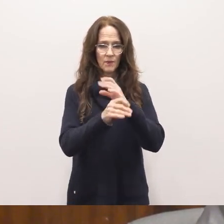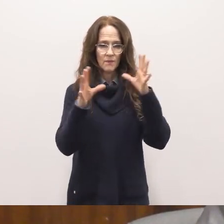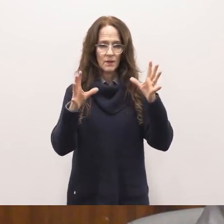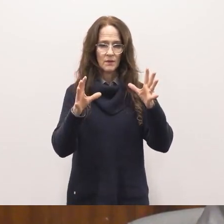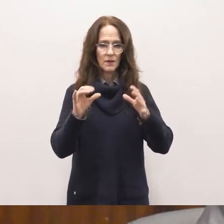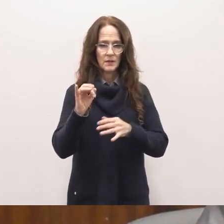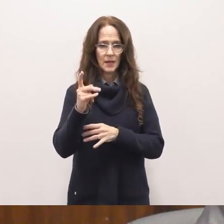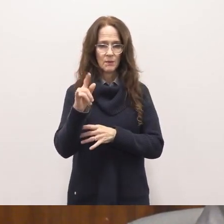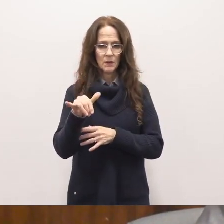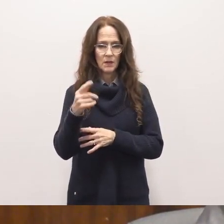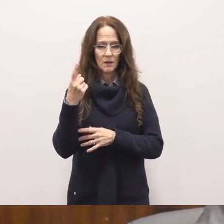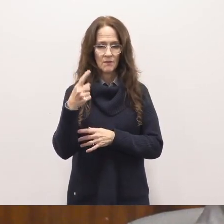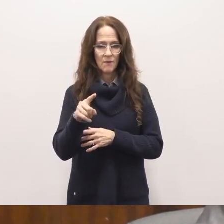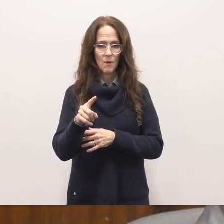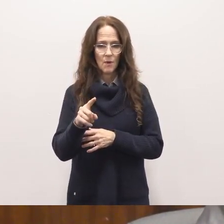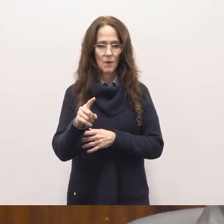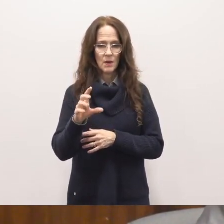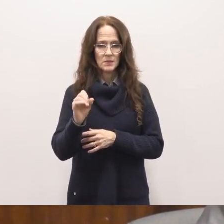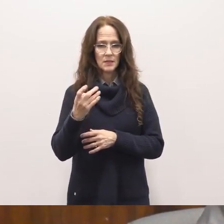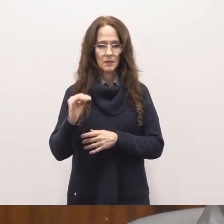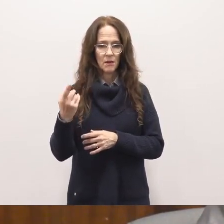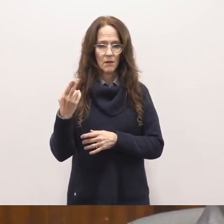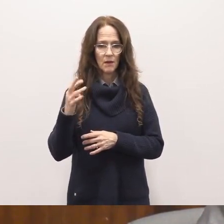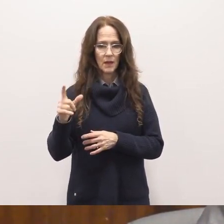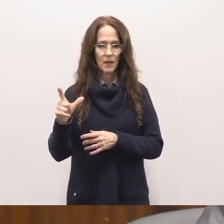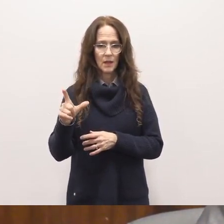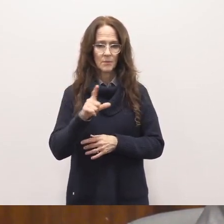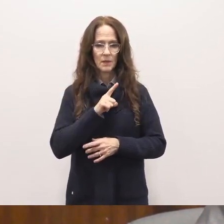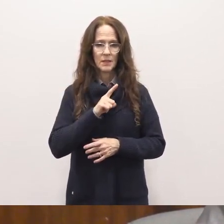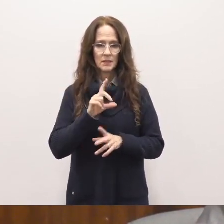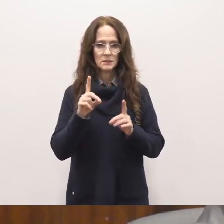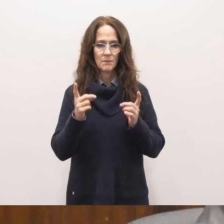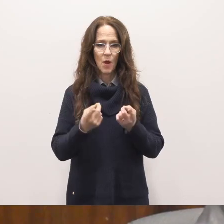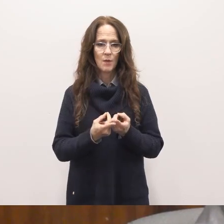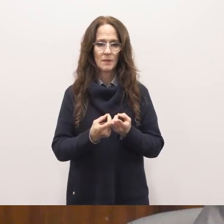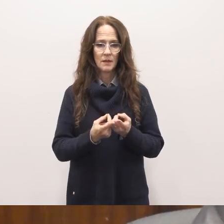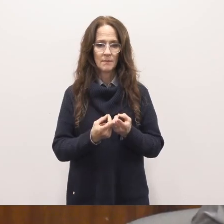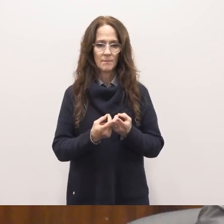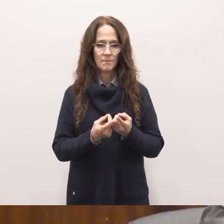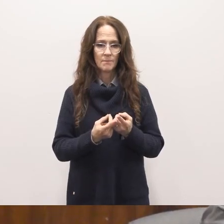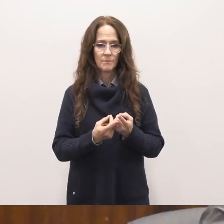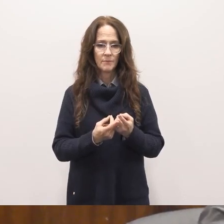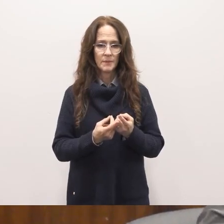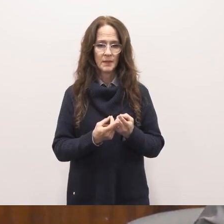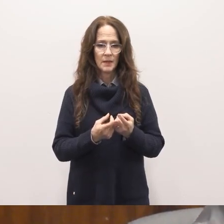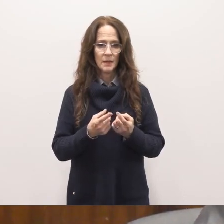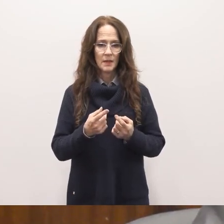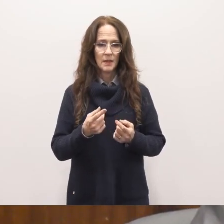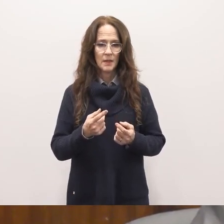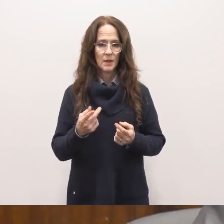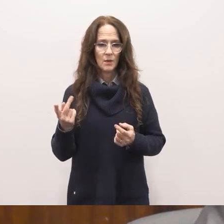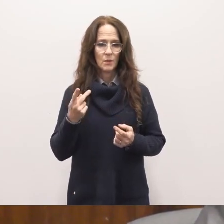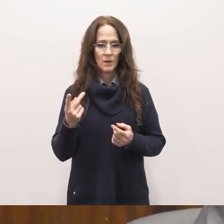he had for the Signal Hill Police Department. And so to that, he and I built a relationship.